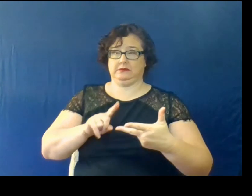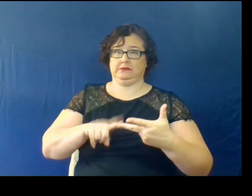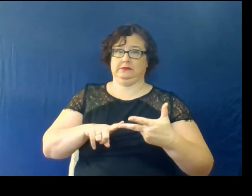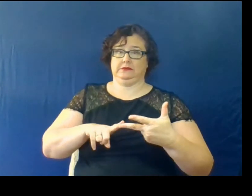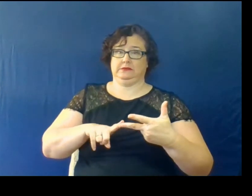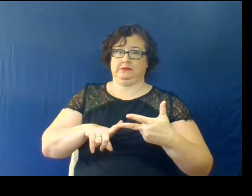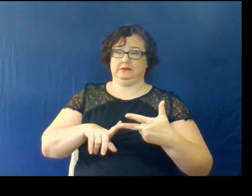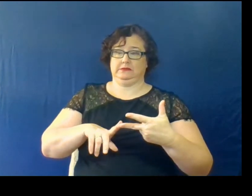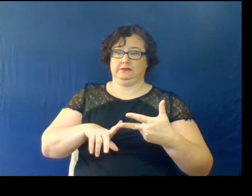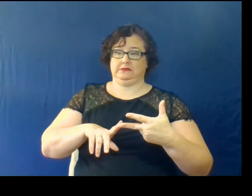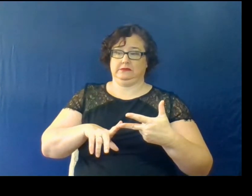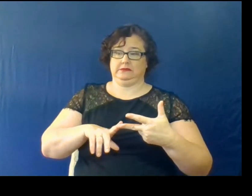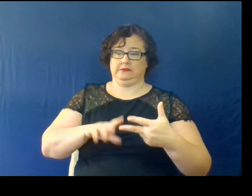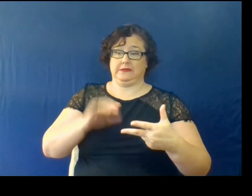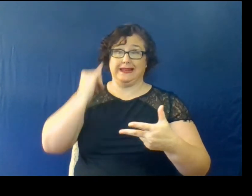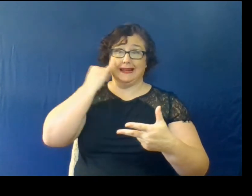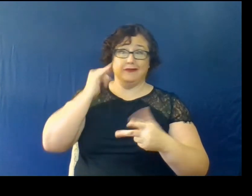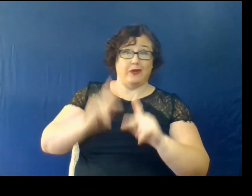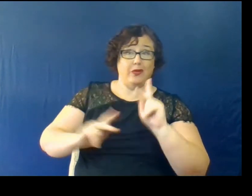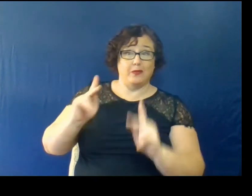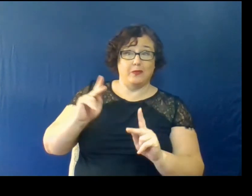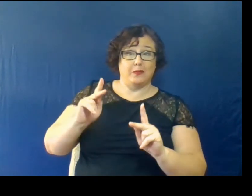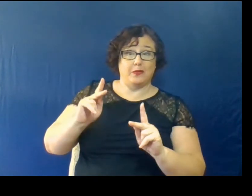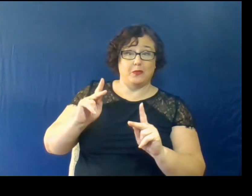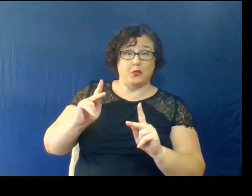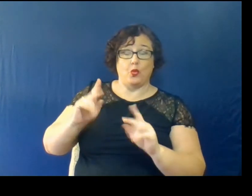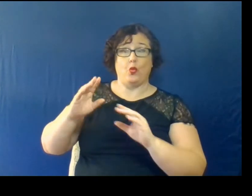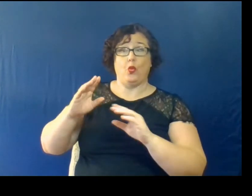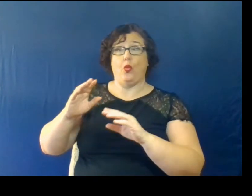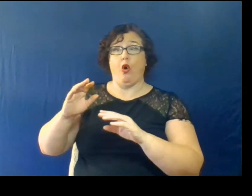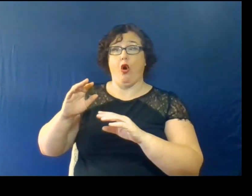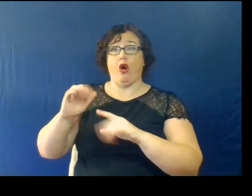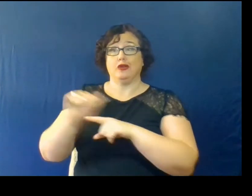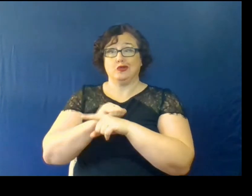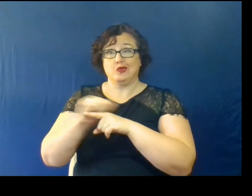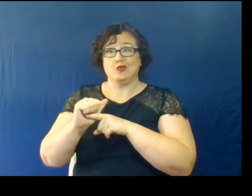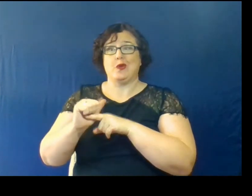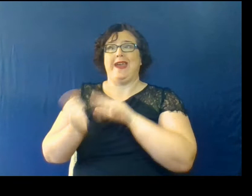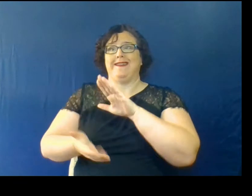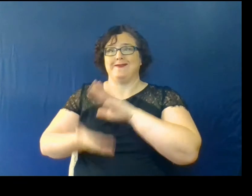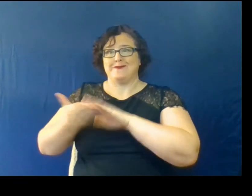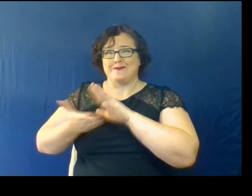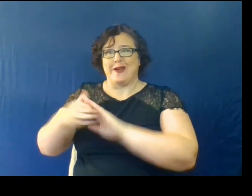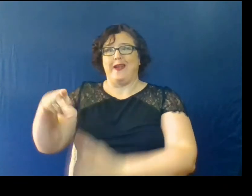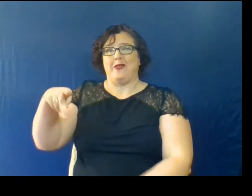the individuals at the polling stations have been traded adequately to be able to instruct